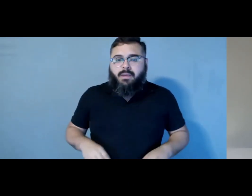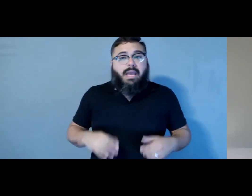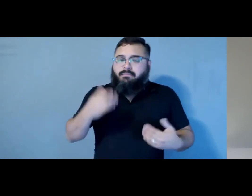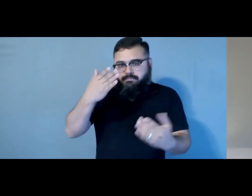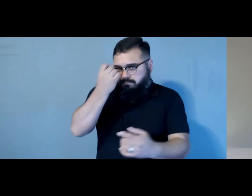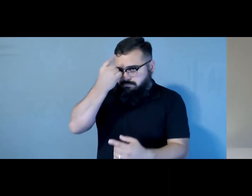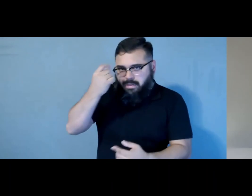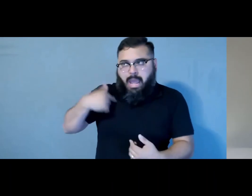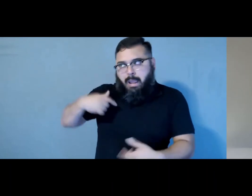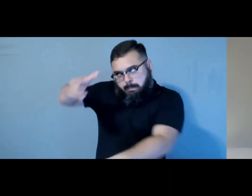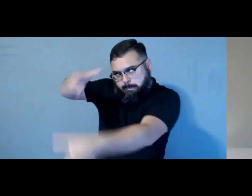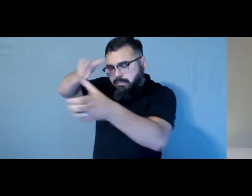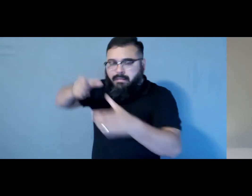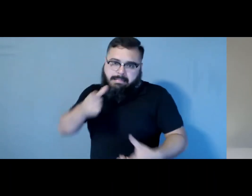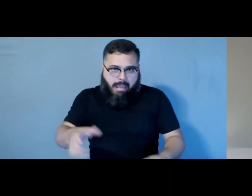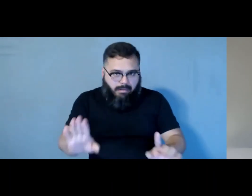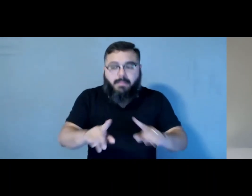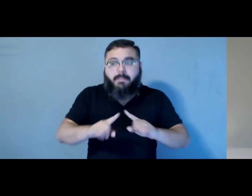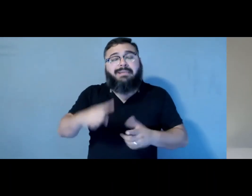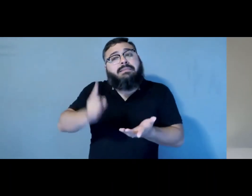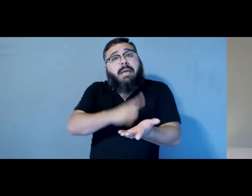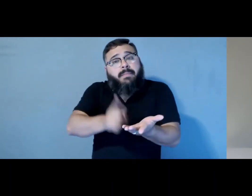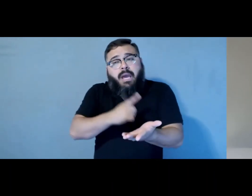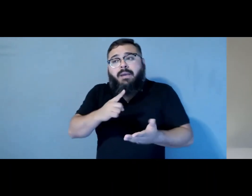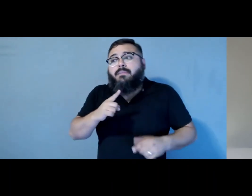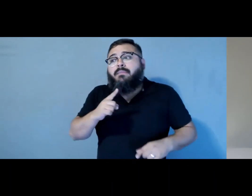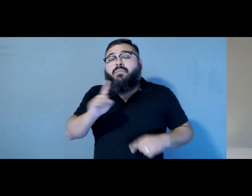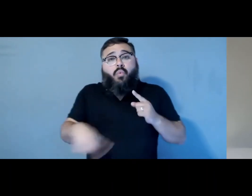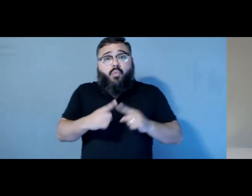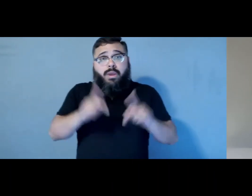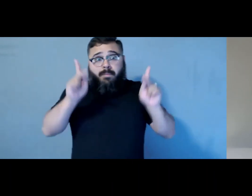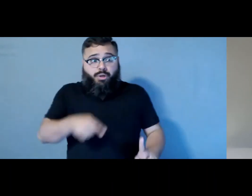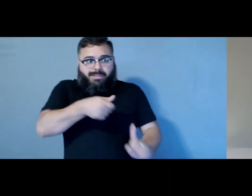but I will say that there are times where because somebody is a federal contractor,